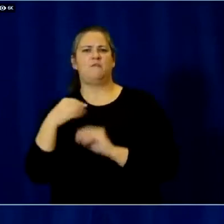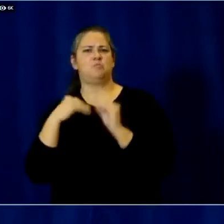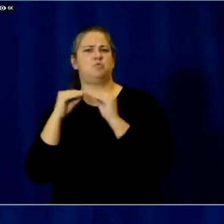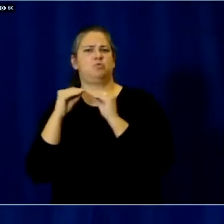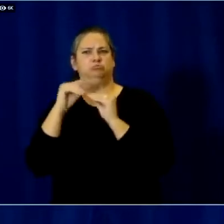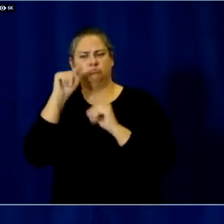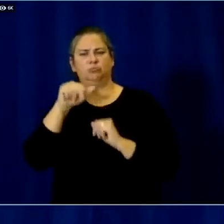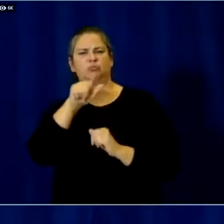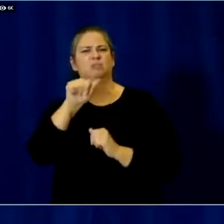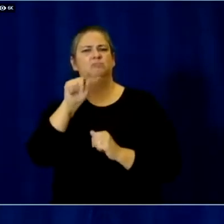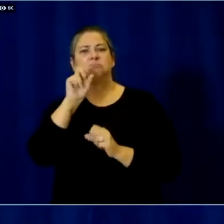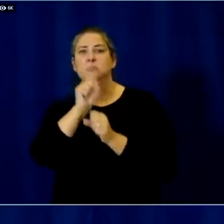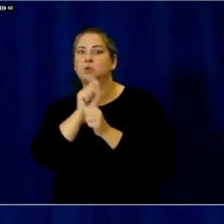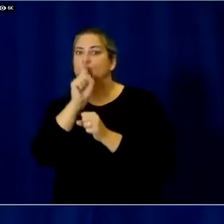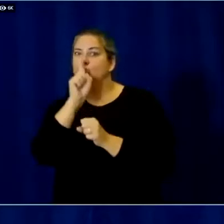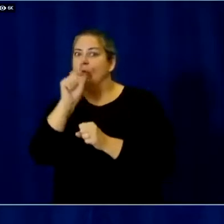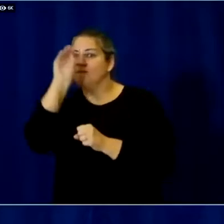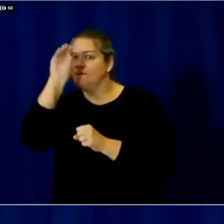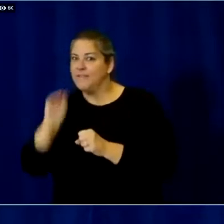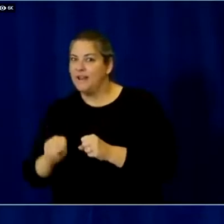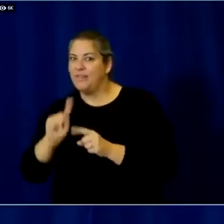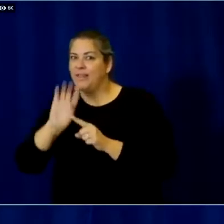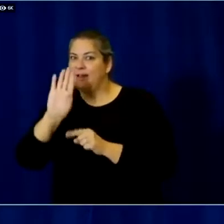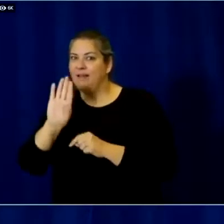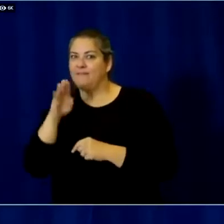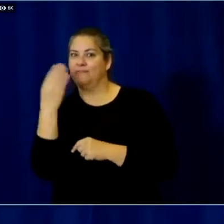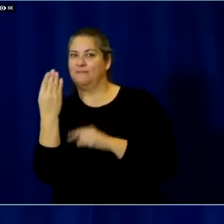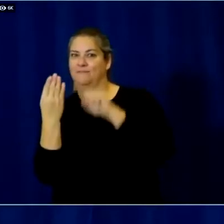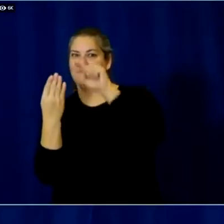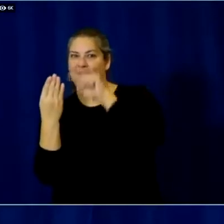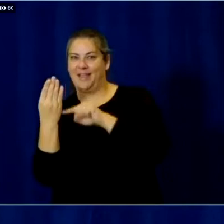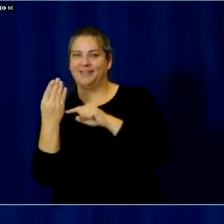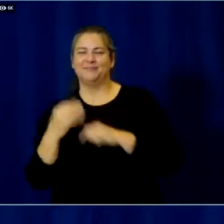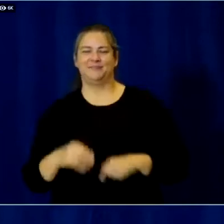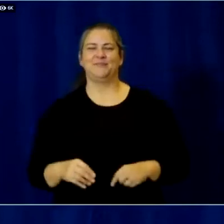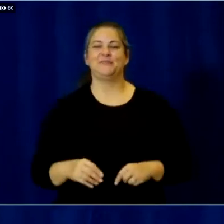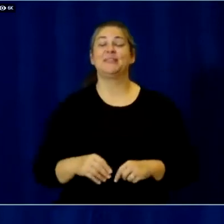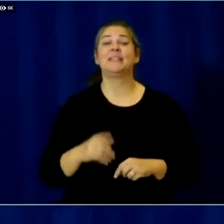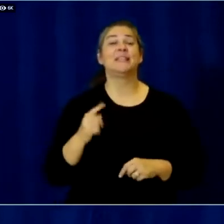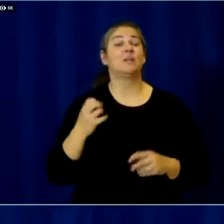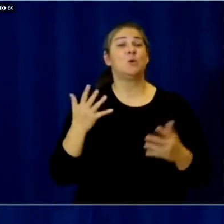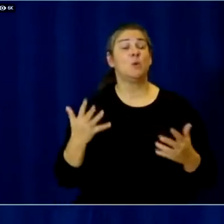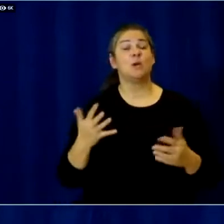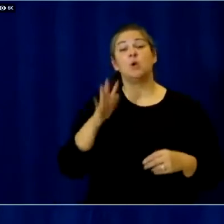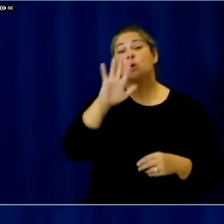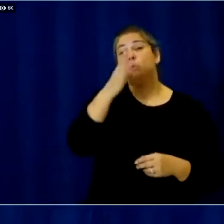your ballot and exercise your vote. All right, take a blue or black ink pin on